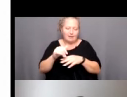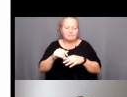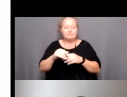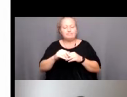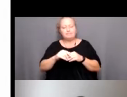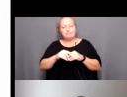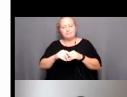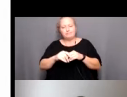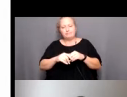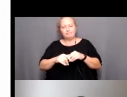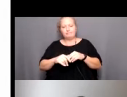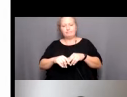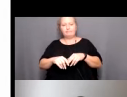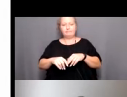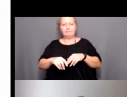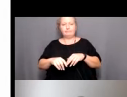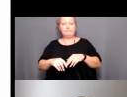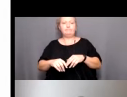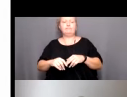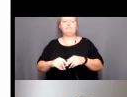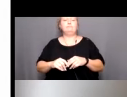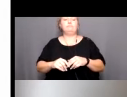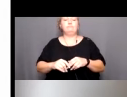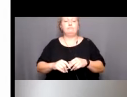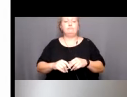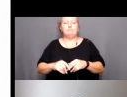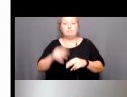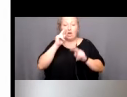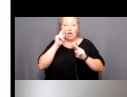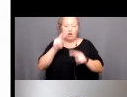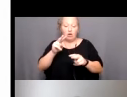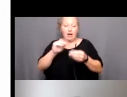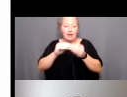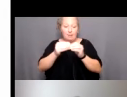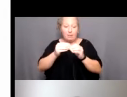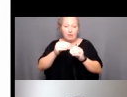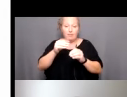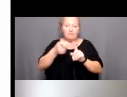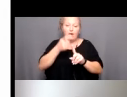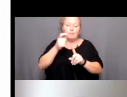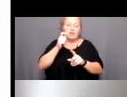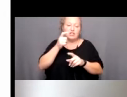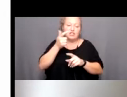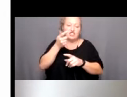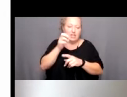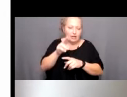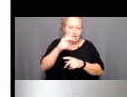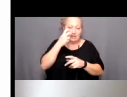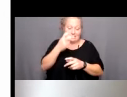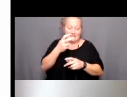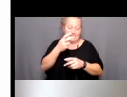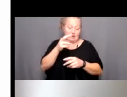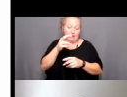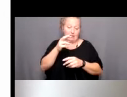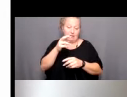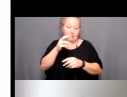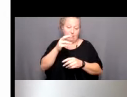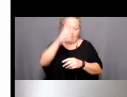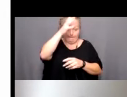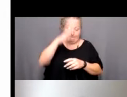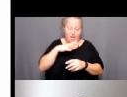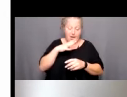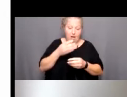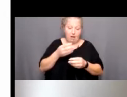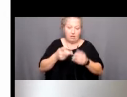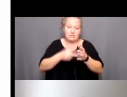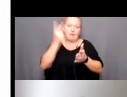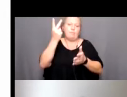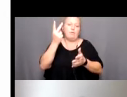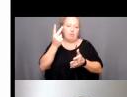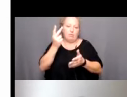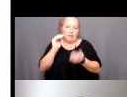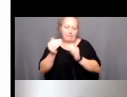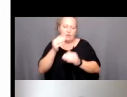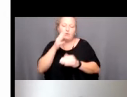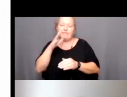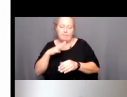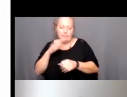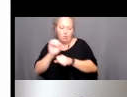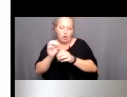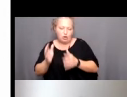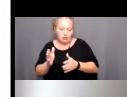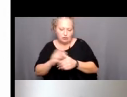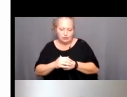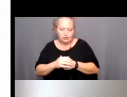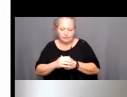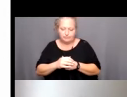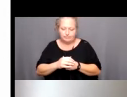Here, looking at rates of heat illness by gender, you can see that the rate of heat illness among male workers was over 2 times the rate among female workers. Next slide.